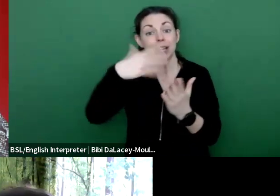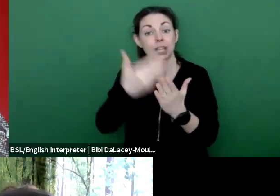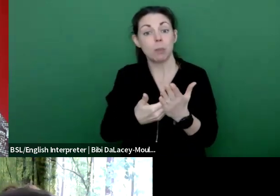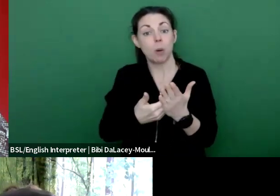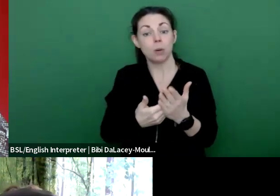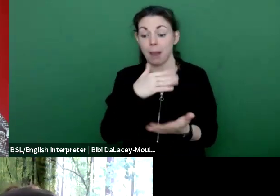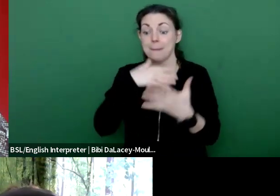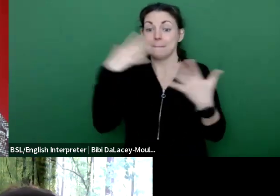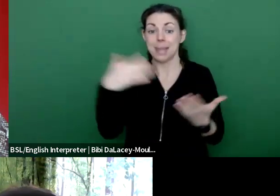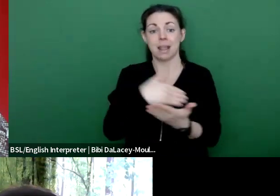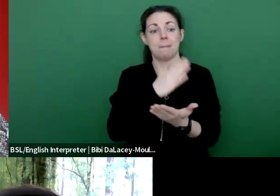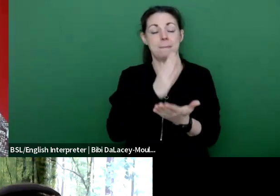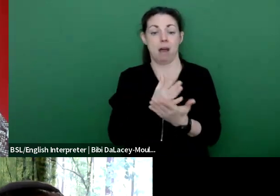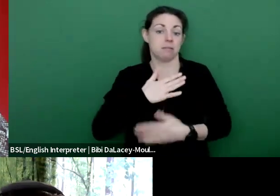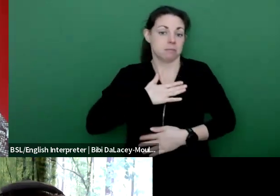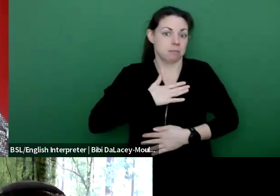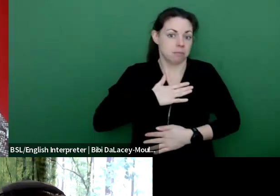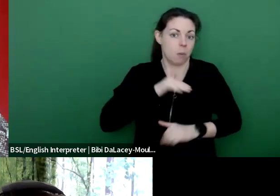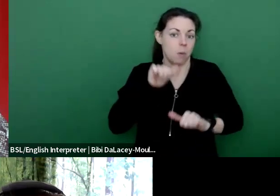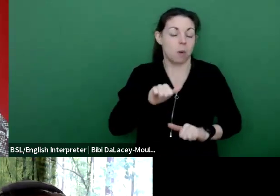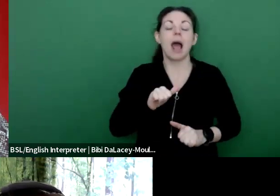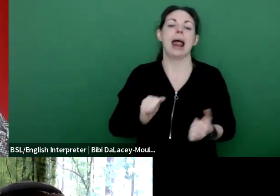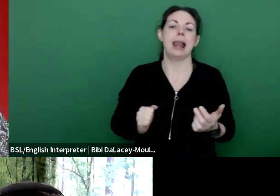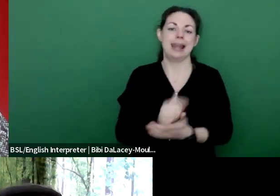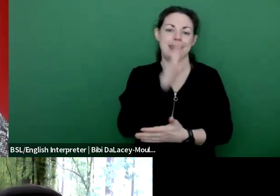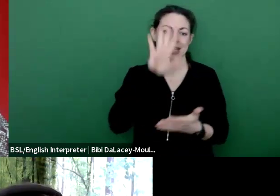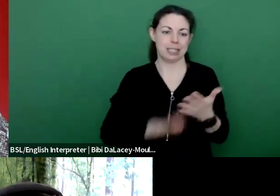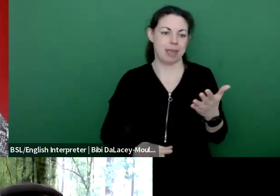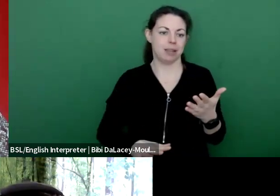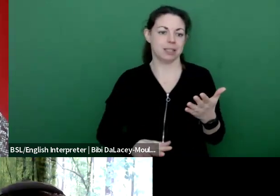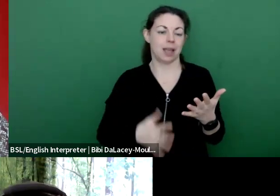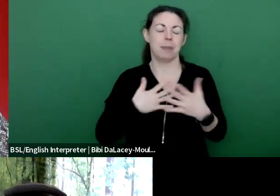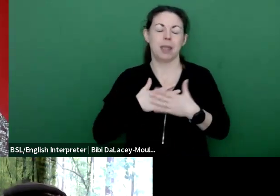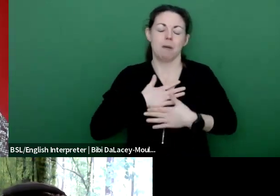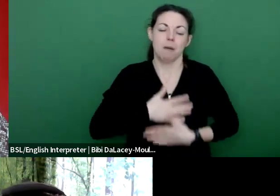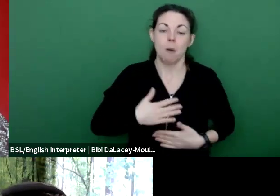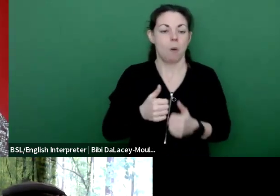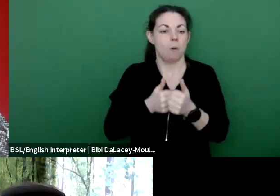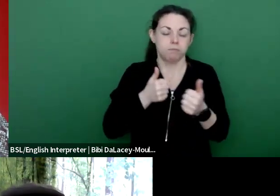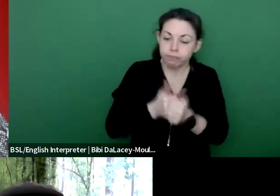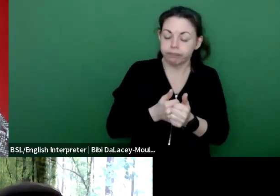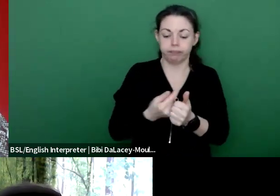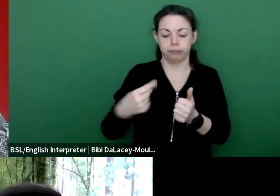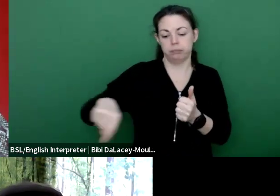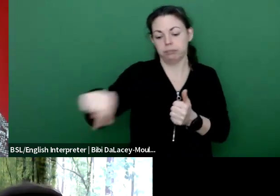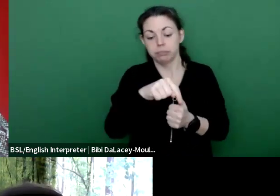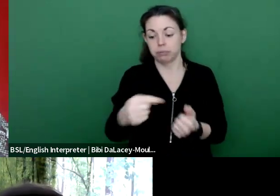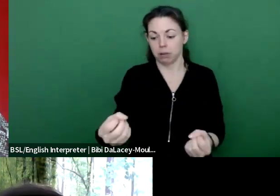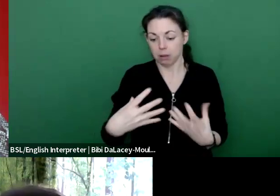for me is lived experience. I am massively passionate that all the work that we do is driven by lived experience.